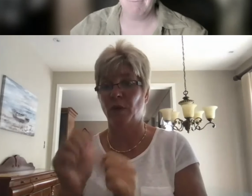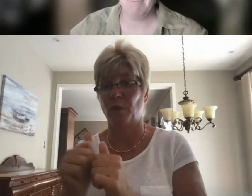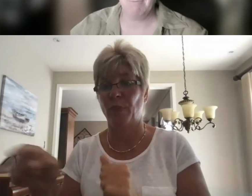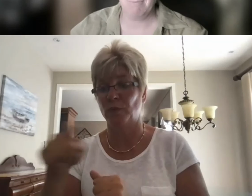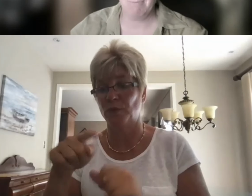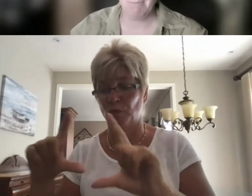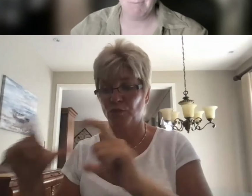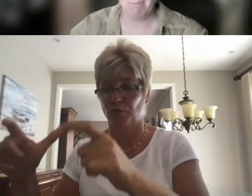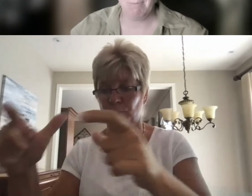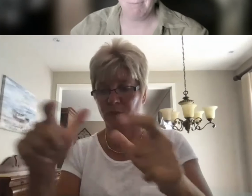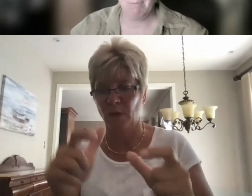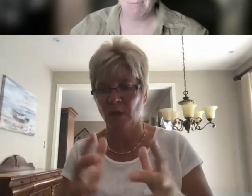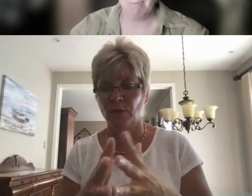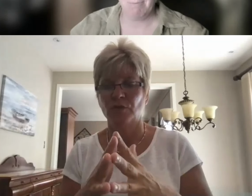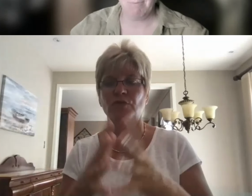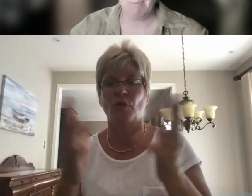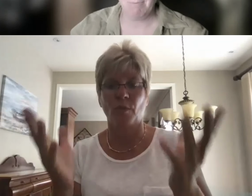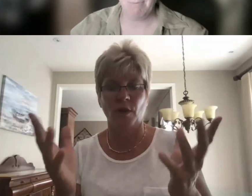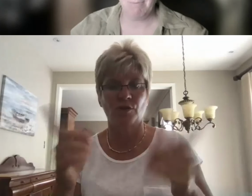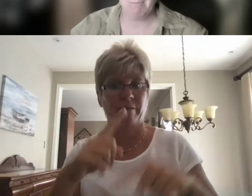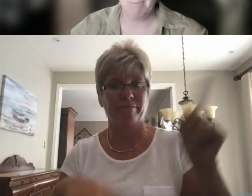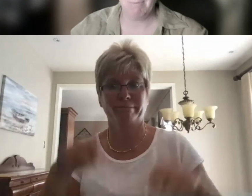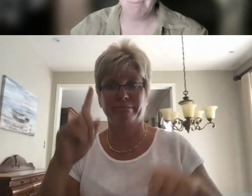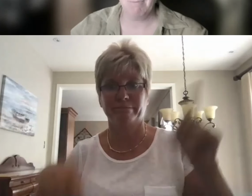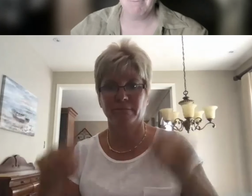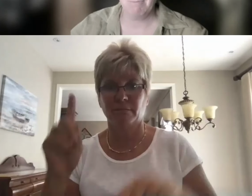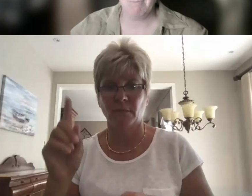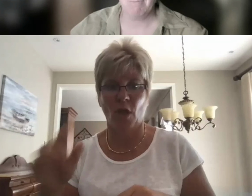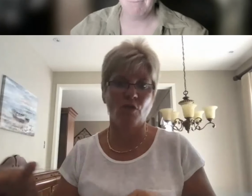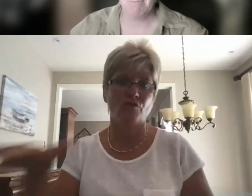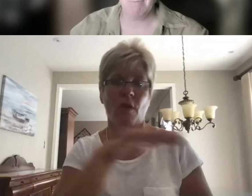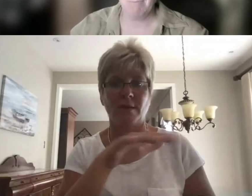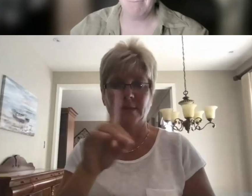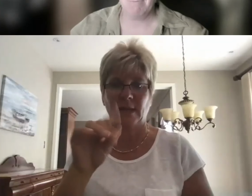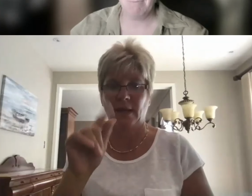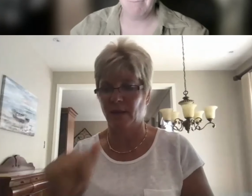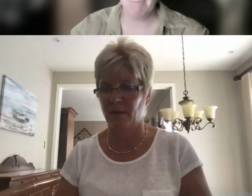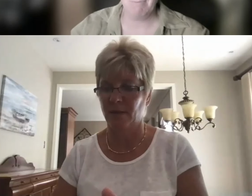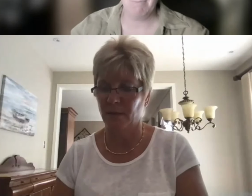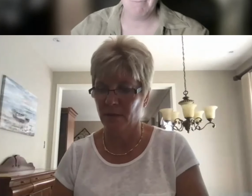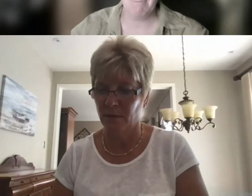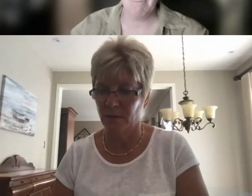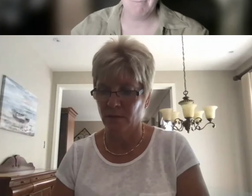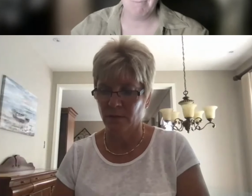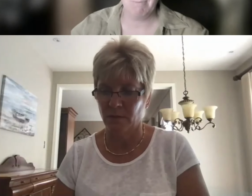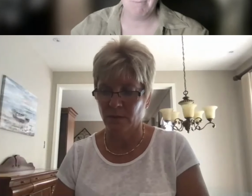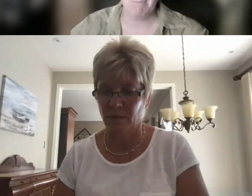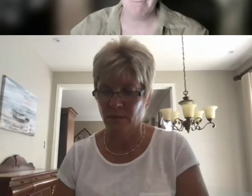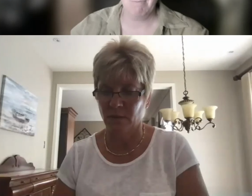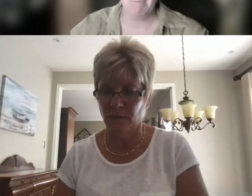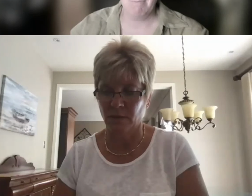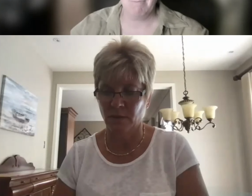so much variability across the data and across the different levels of like yeah,